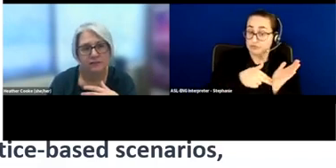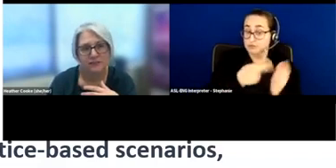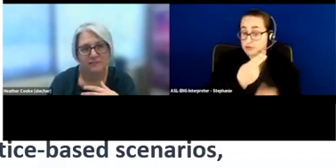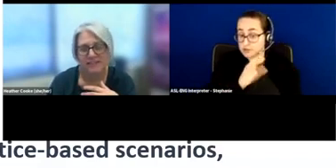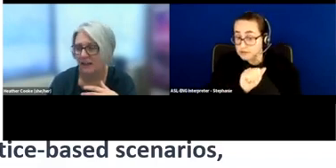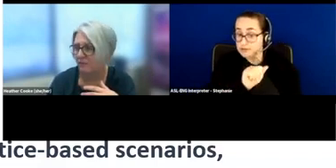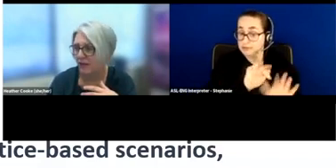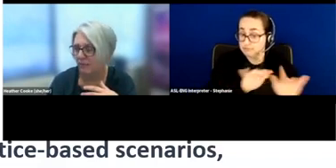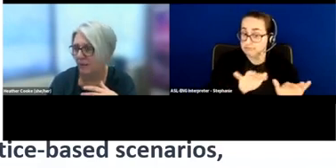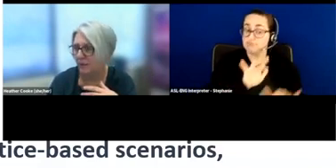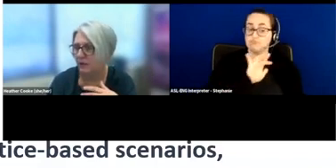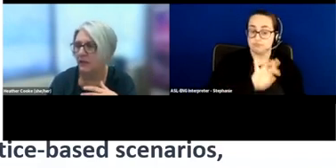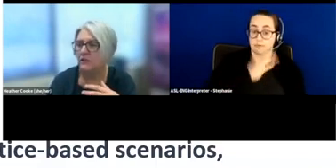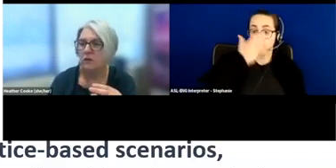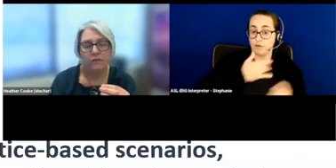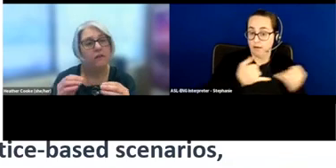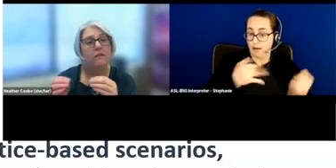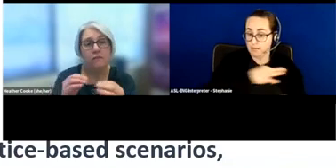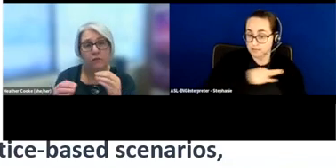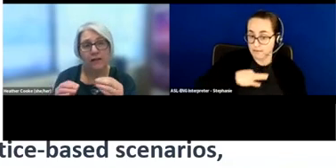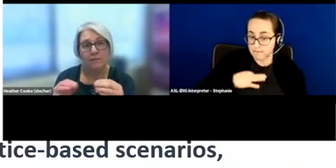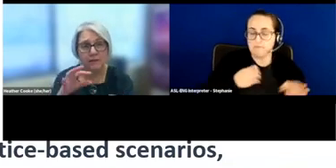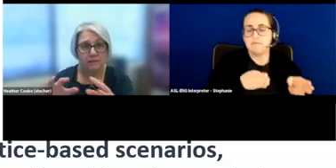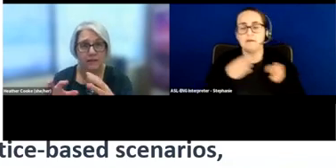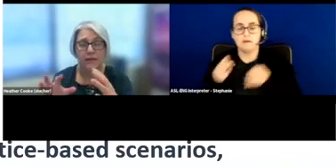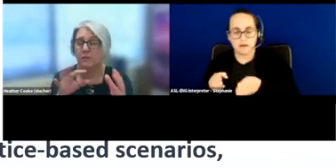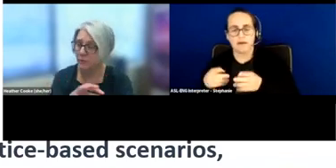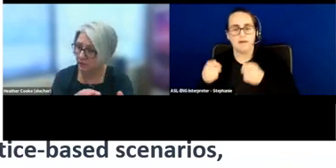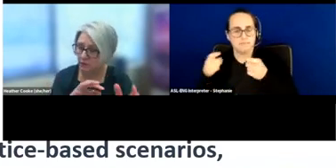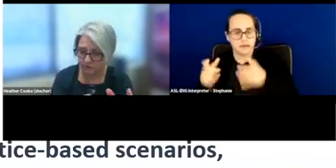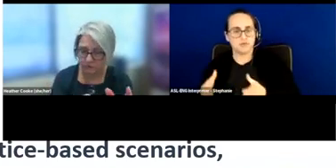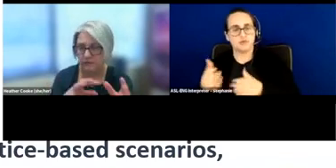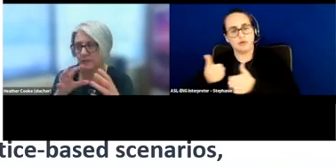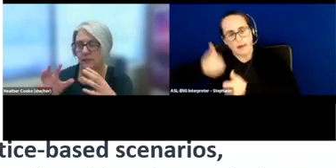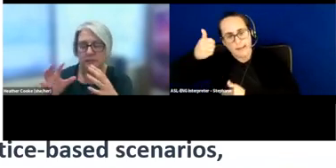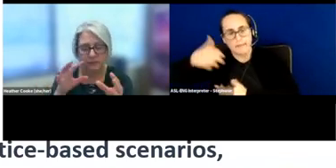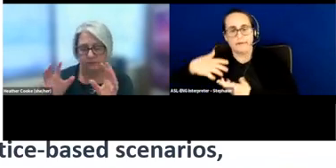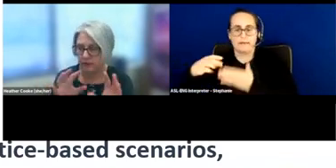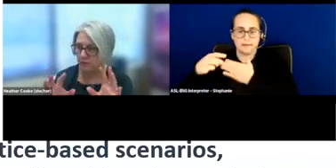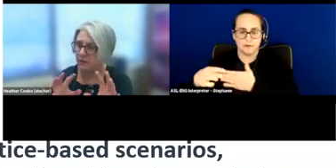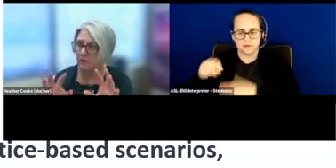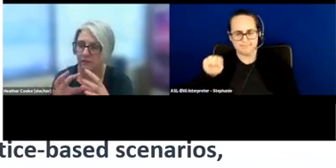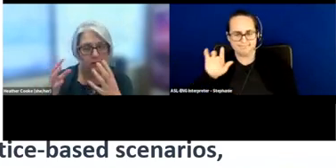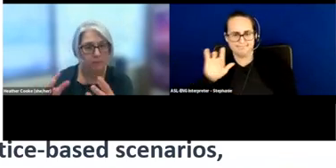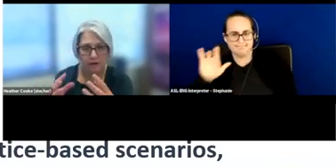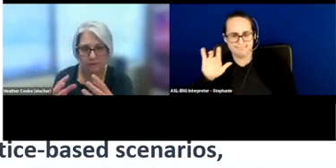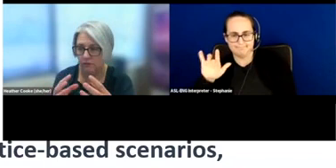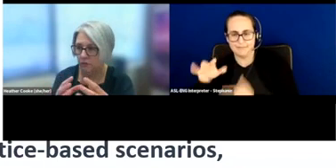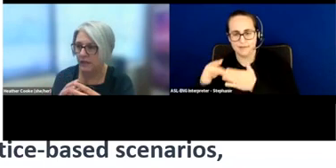staff member. So there's lots of overlap in the site between the resources and the various pieces that comprise the toolkit. And